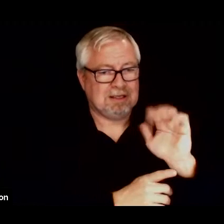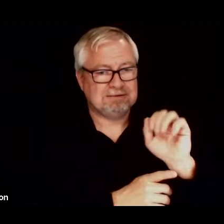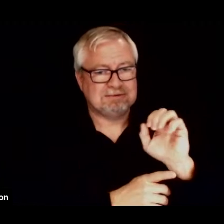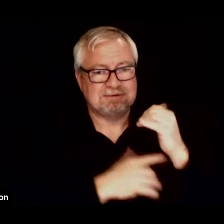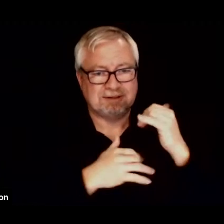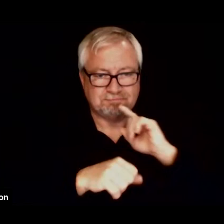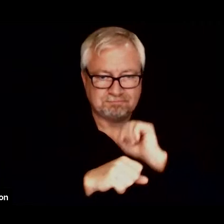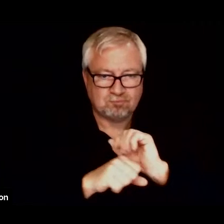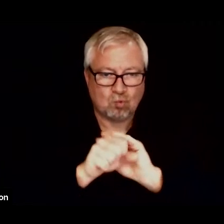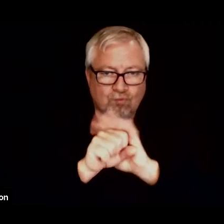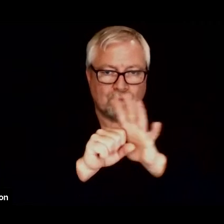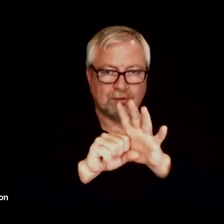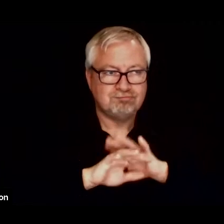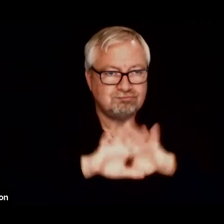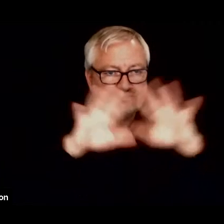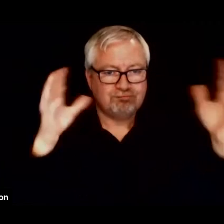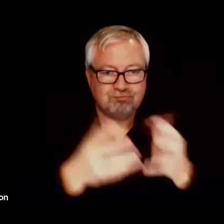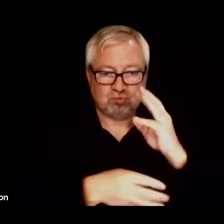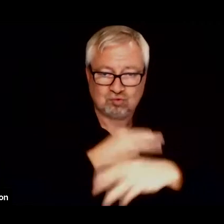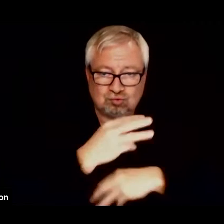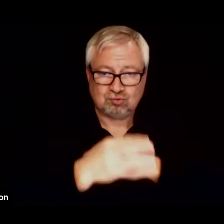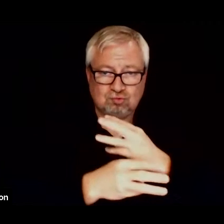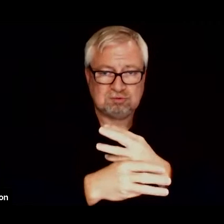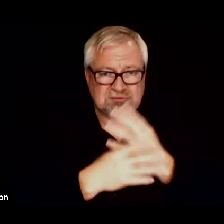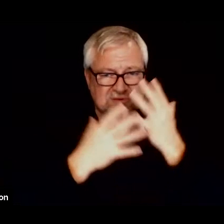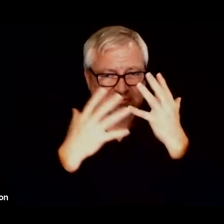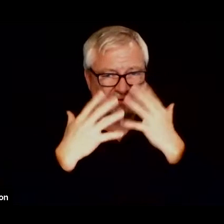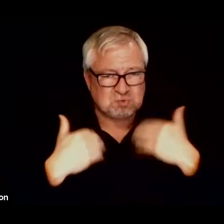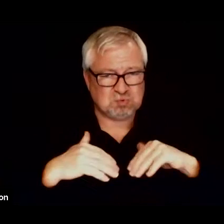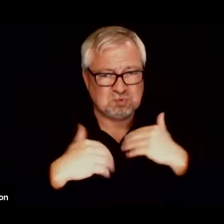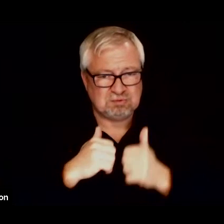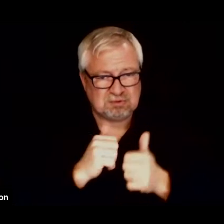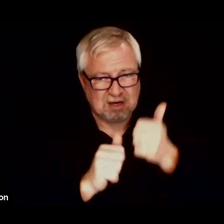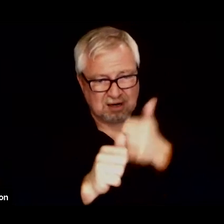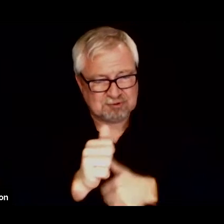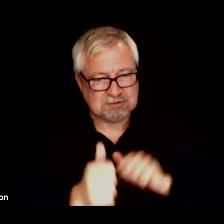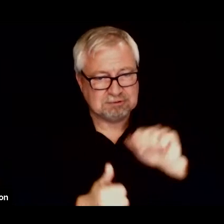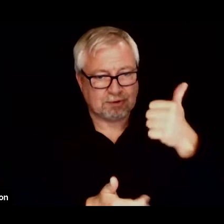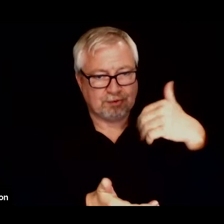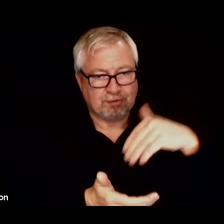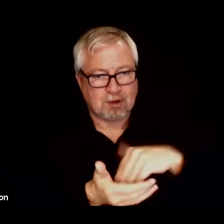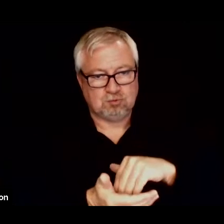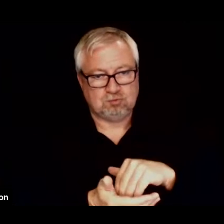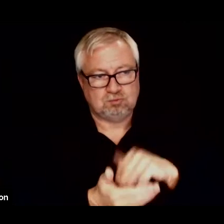over 10,000 deaths per day. Globally today's figures were six hundred and twenty-seven